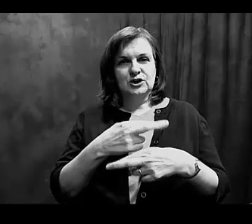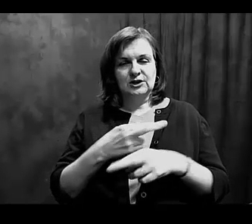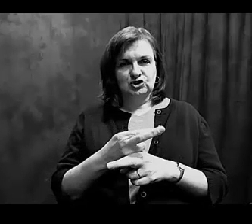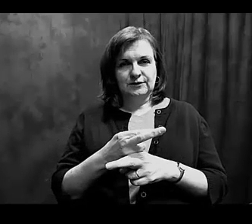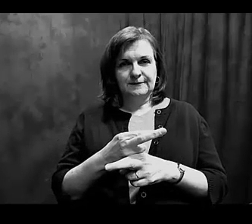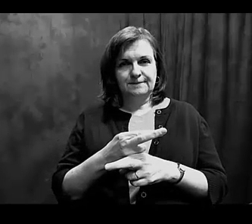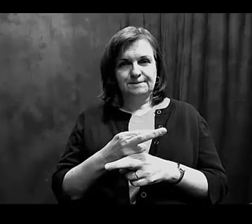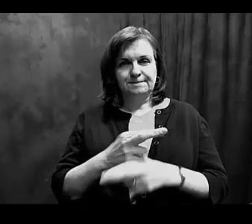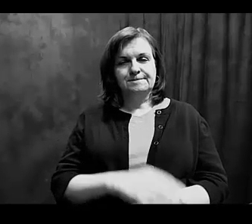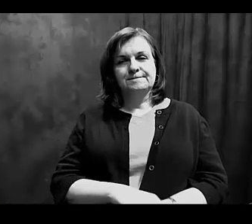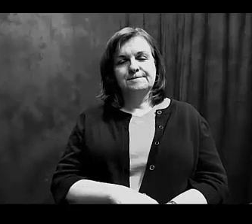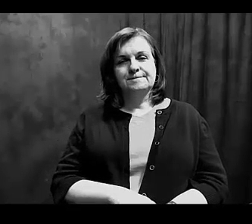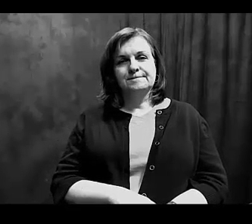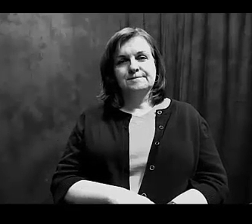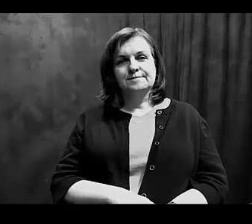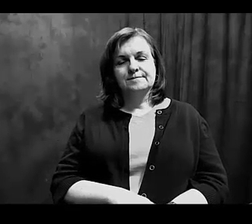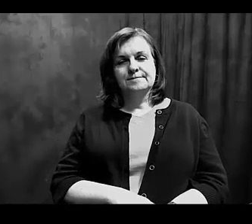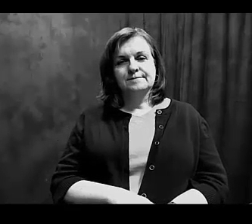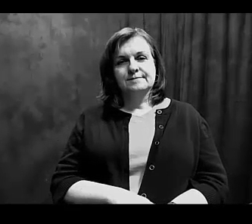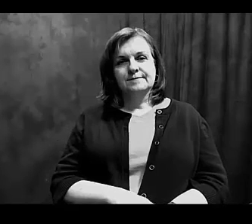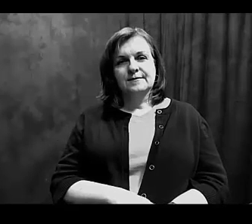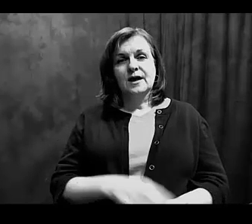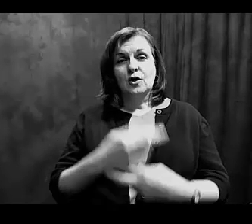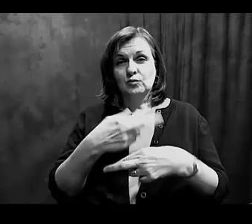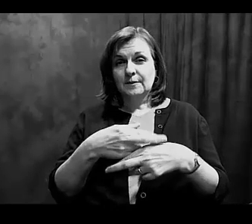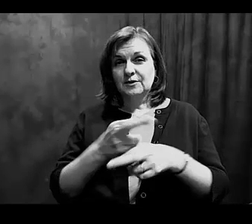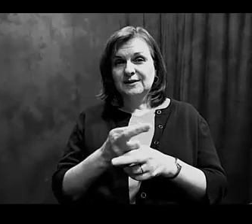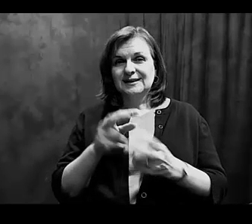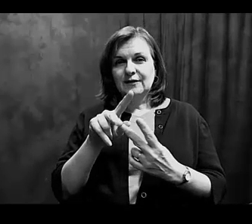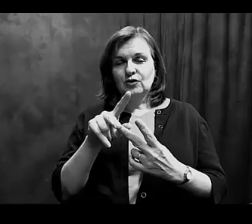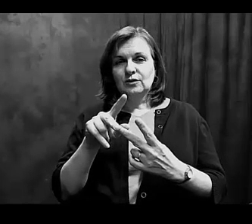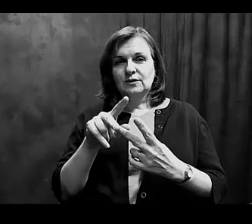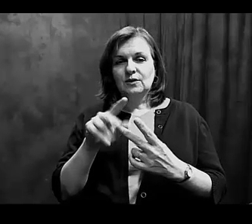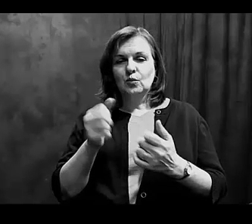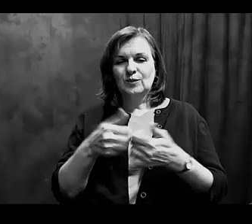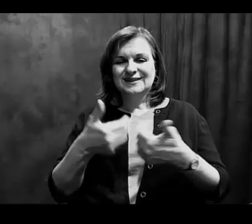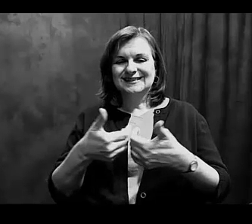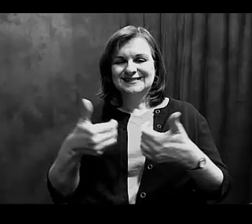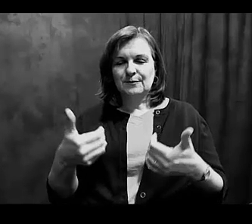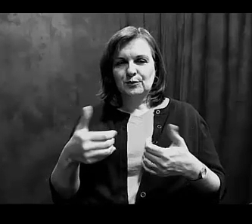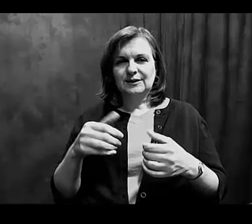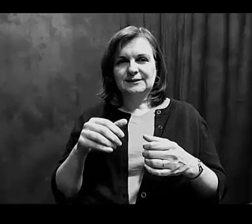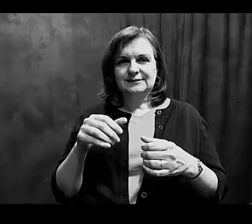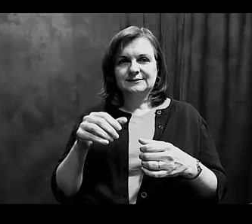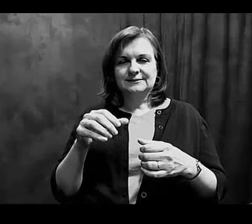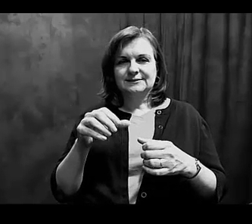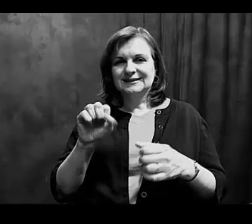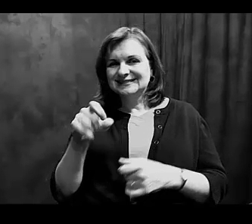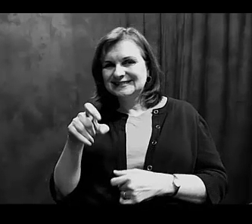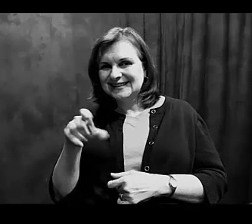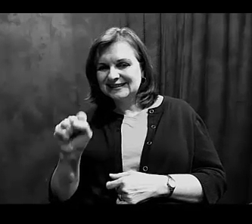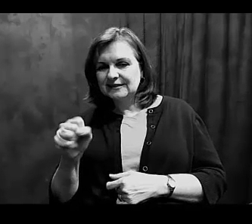when we look at this reproduction they can either be in separate sexes or we can have hermaphrodites again